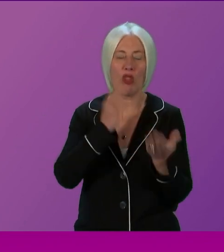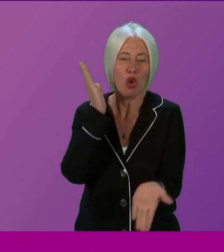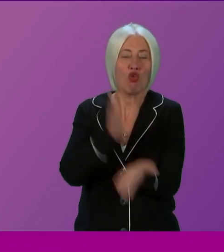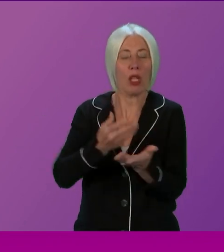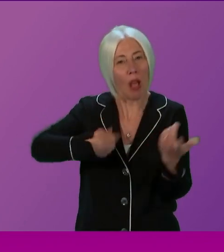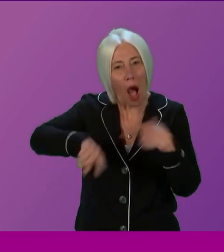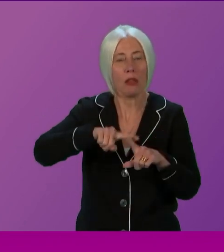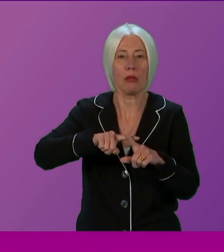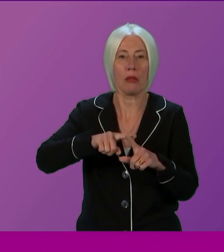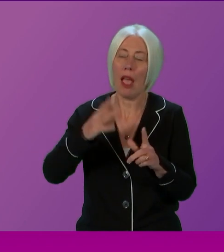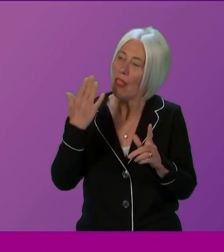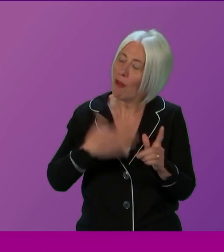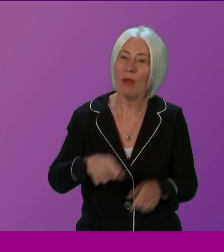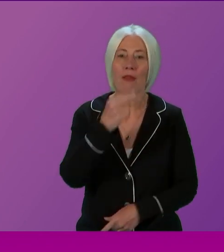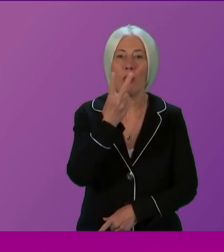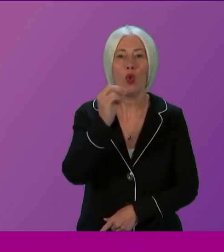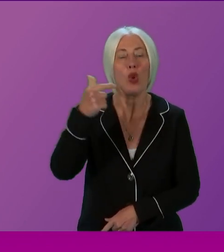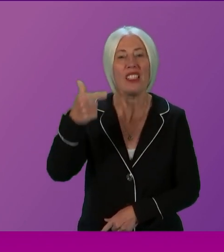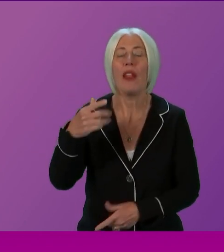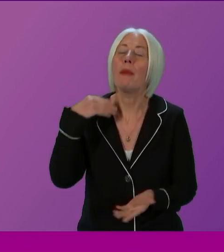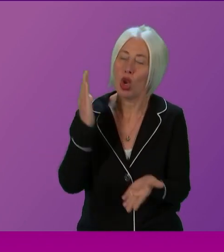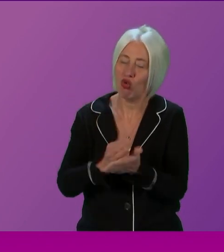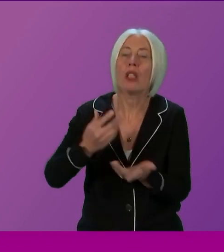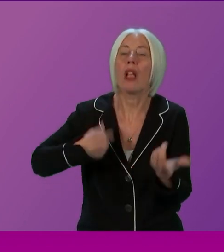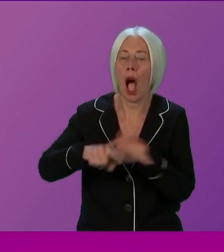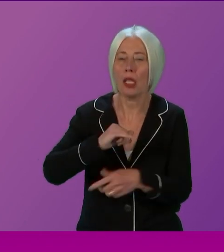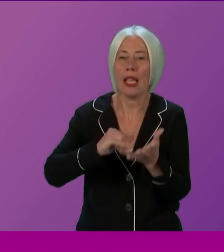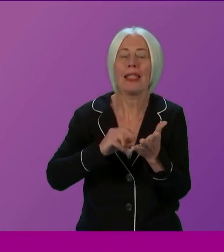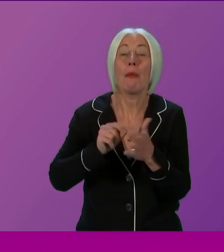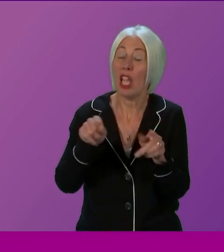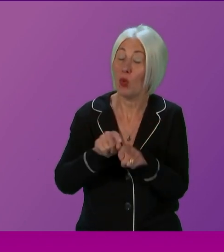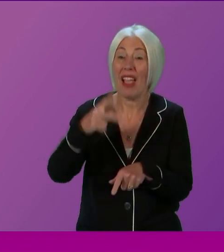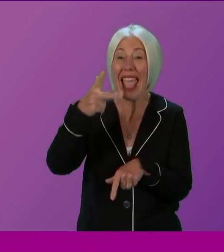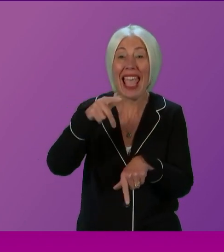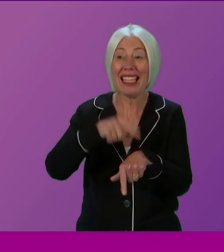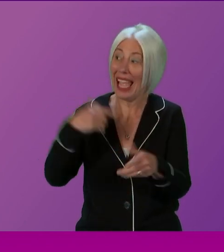done consistently since 2007 and just as they have done eight times over the eight years of